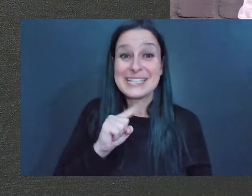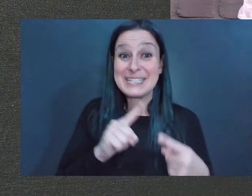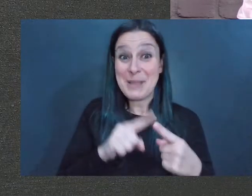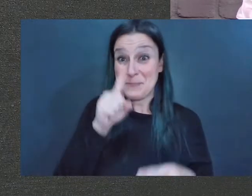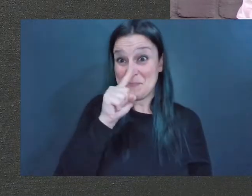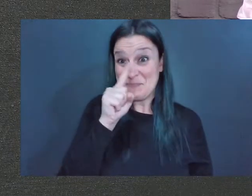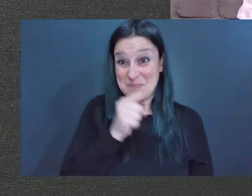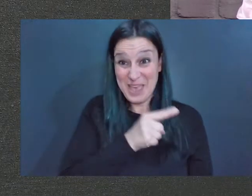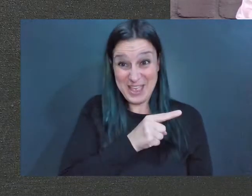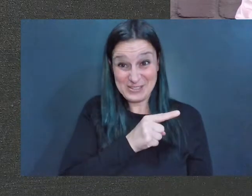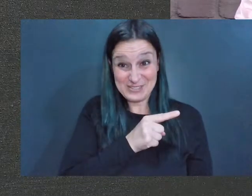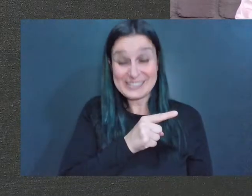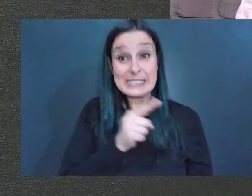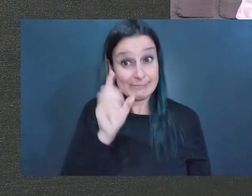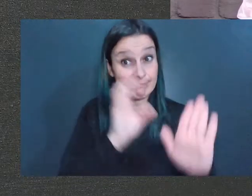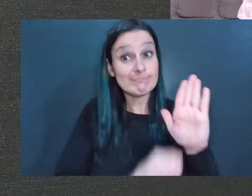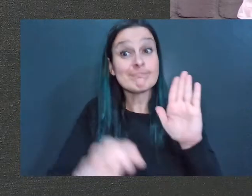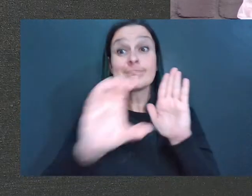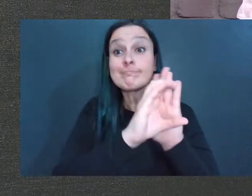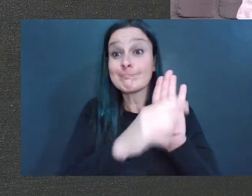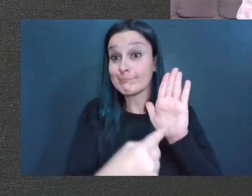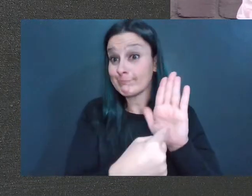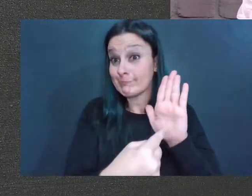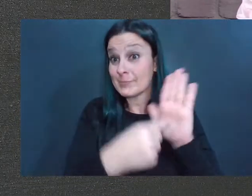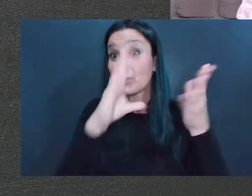He's the main character in our story